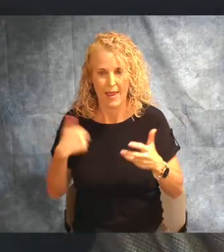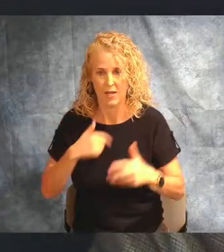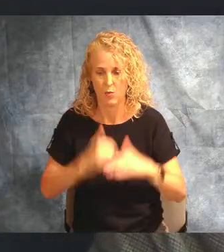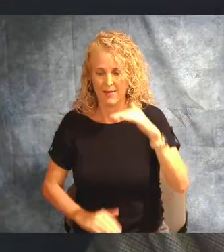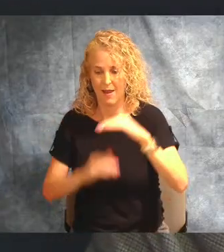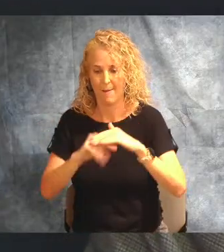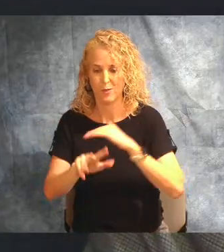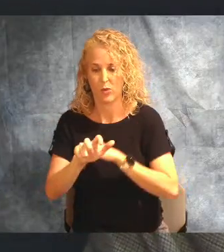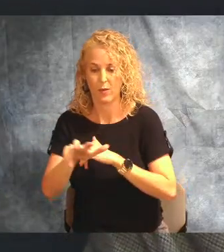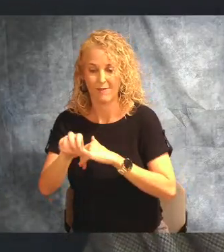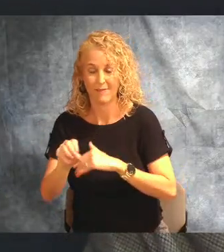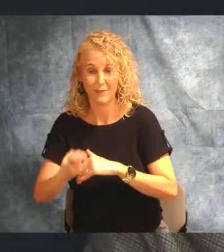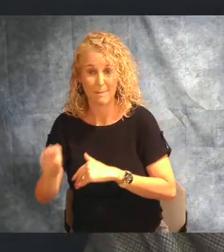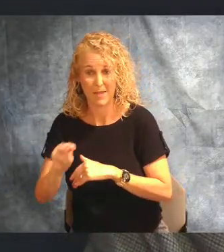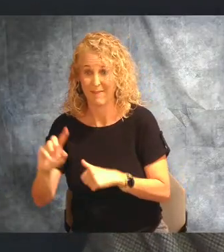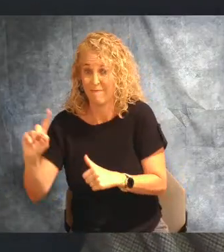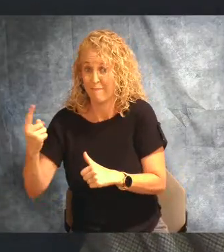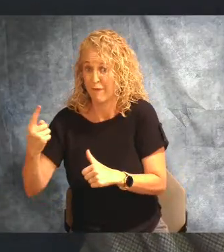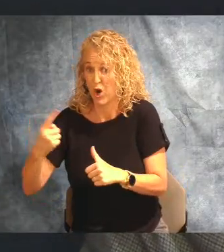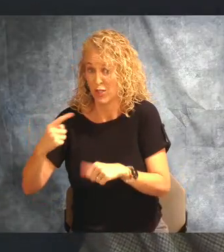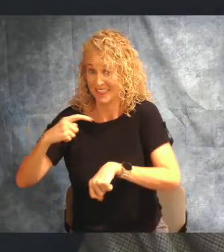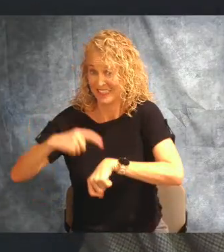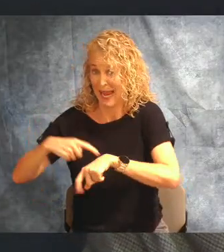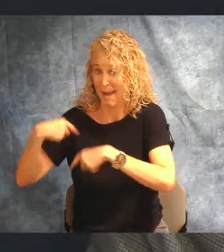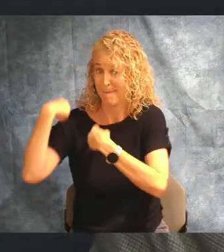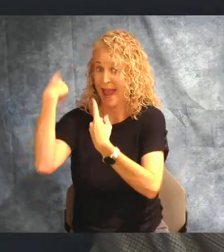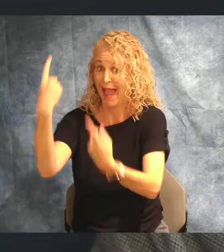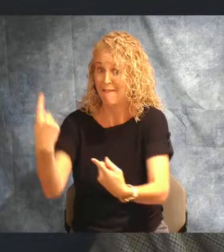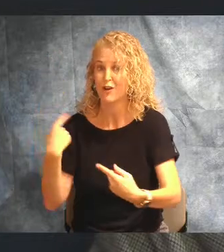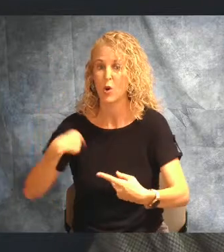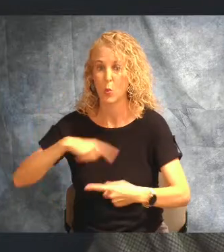created for the first time in their history of the lease with the Bengals where we've capped the